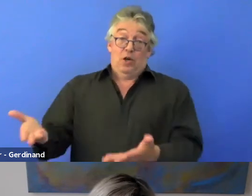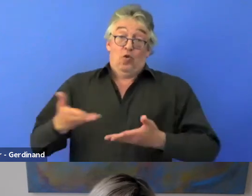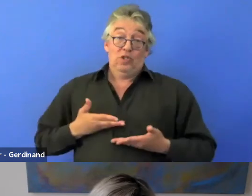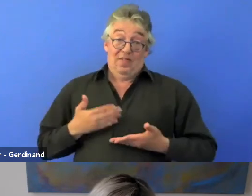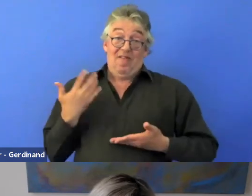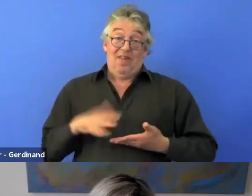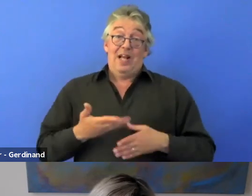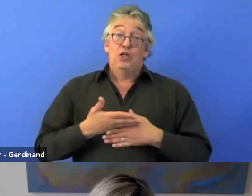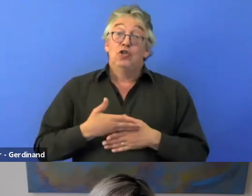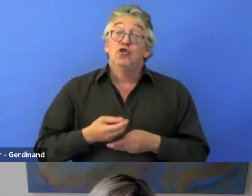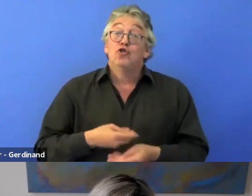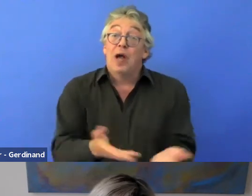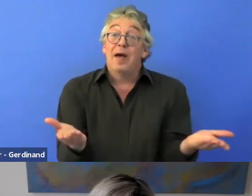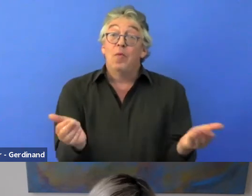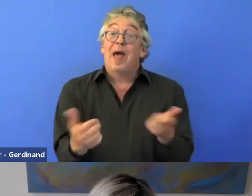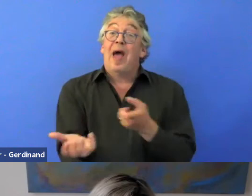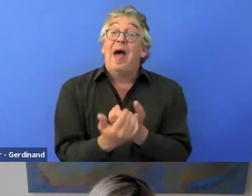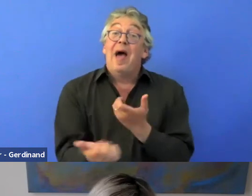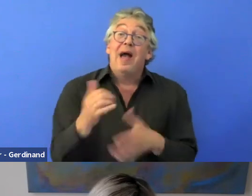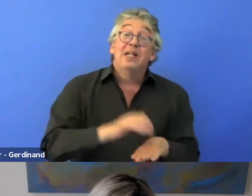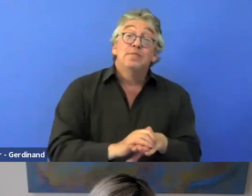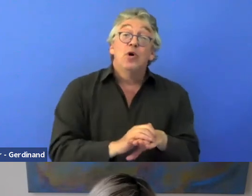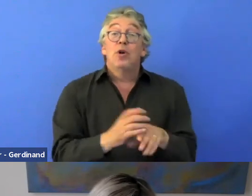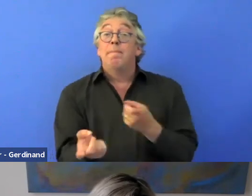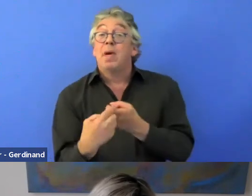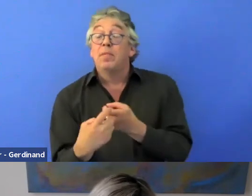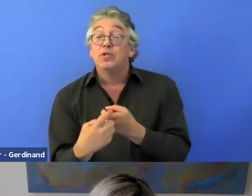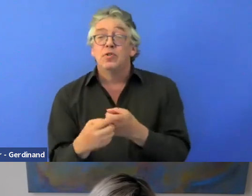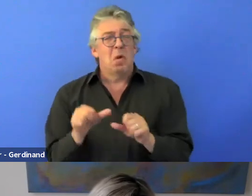but there will be an open process where you will be able to engage.